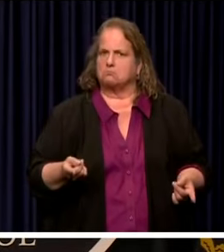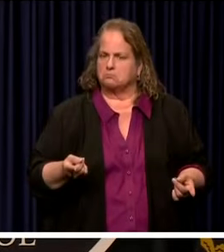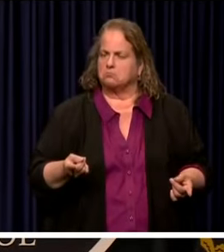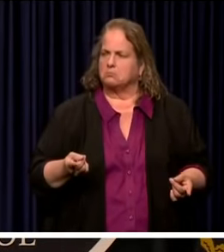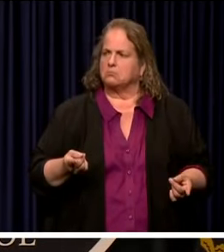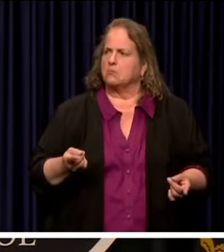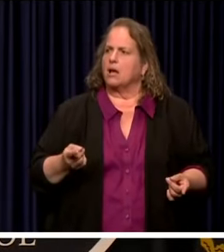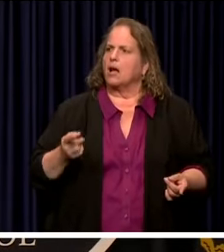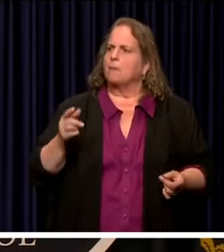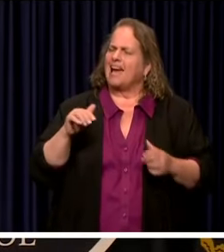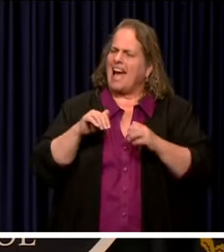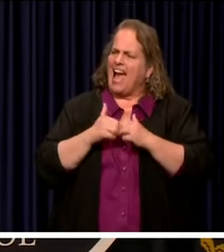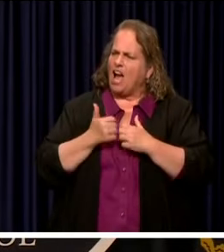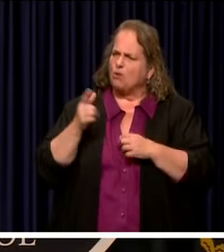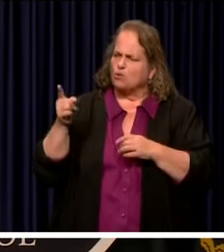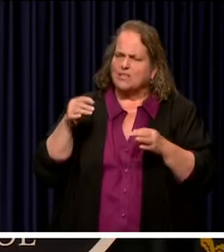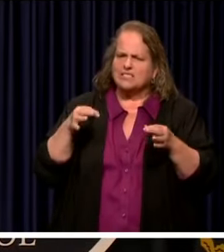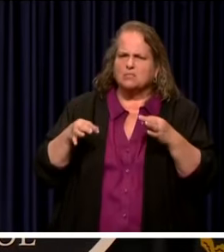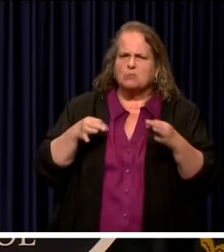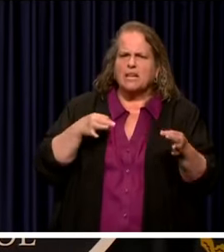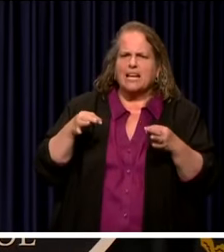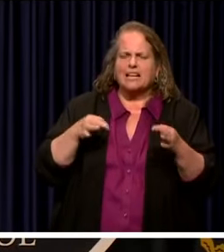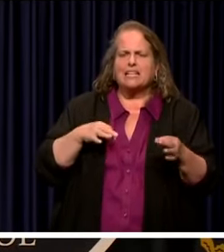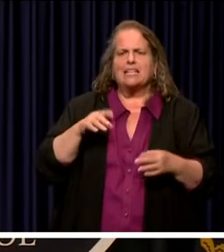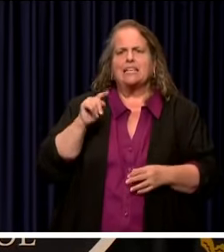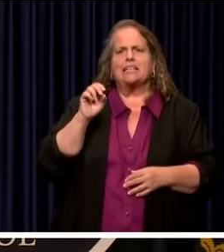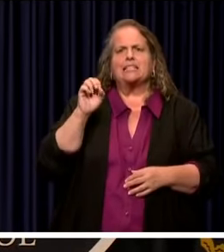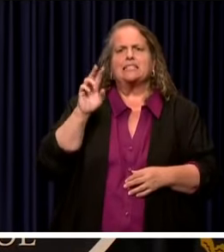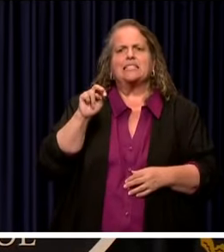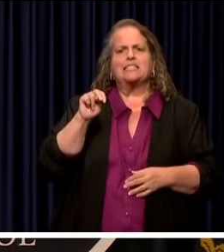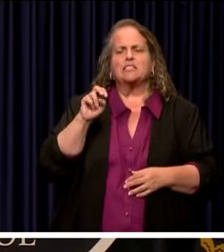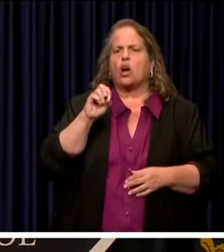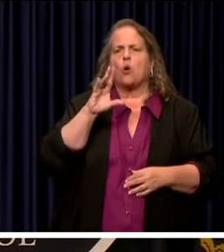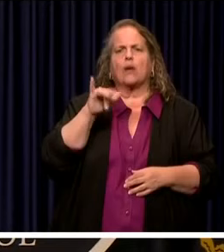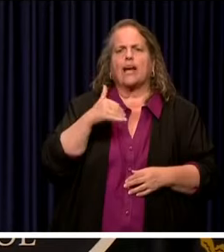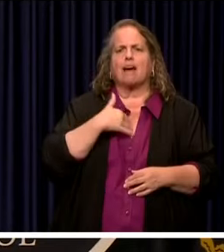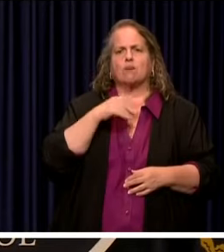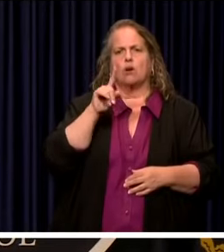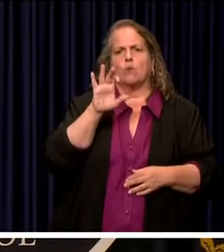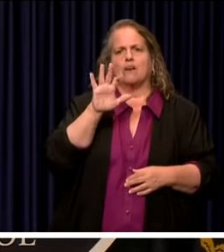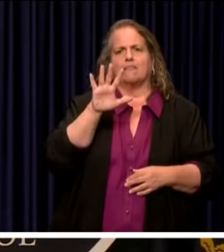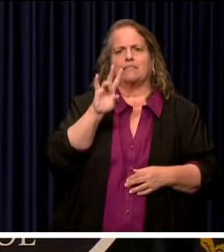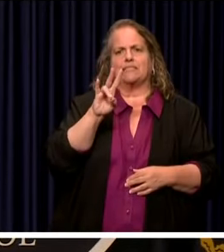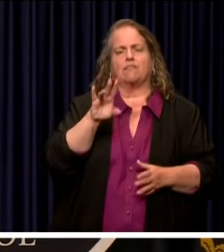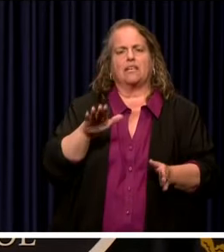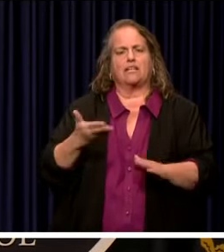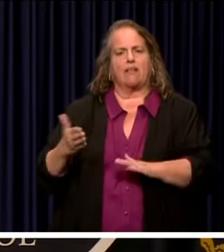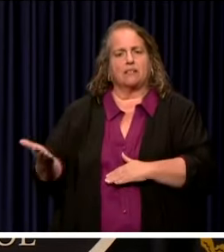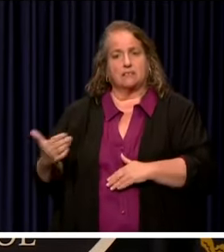I'M JUST TRYING TO MAKE THE RIGHT DECISIONS HERE IN KENTUCKY THAT'LL SAVE LIVES. I BELIEVE WE'RE ON THE RIGHT